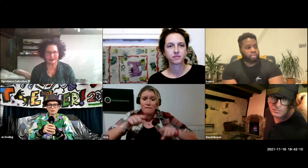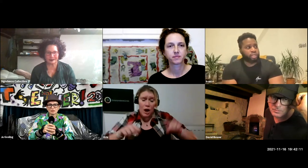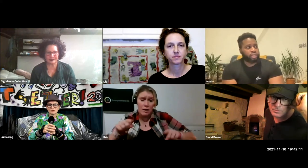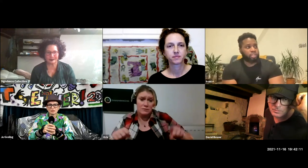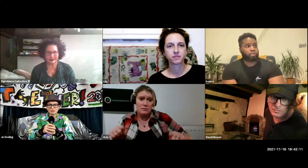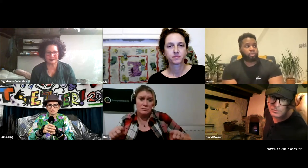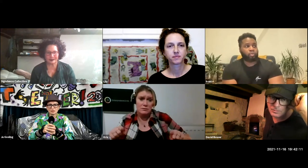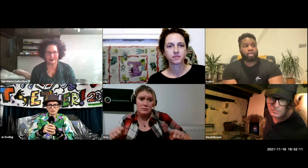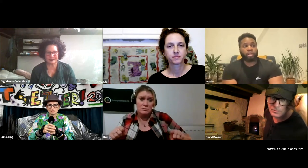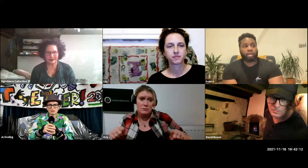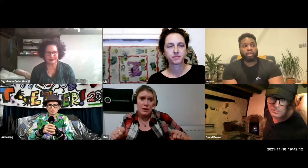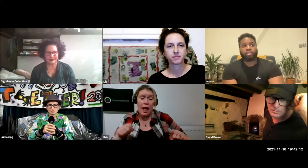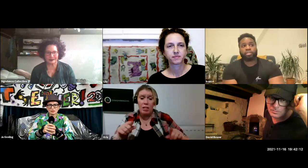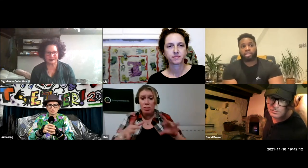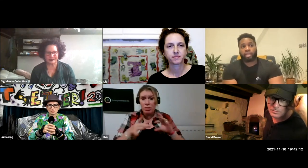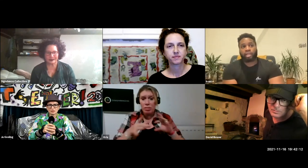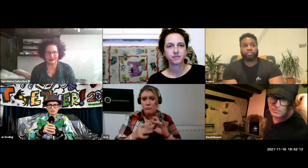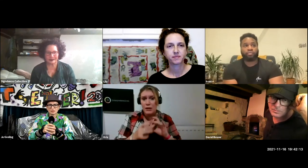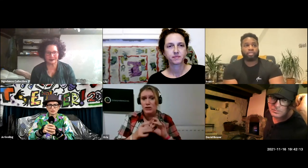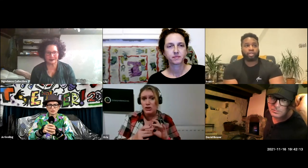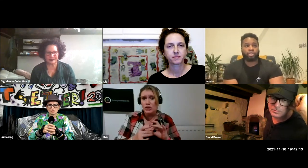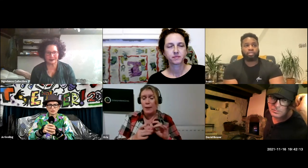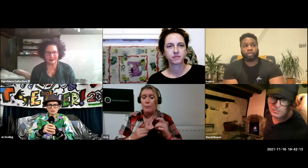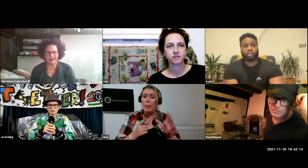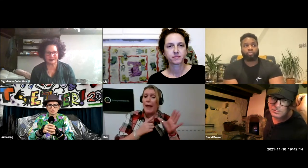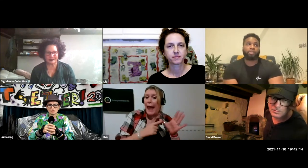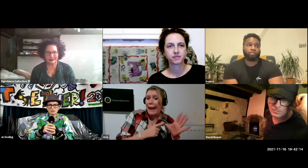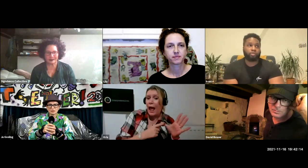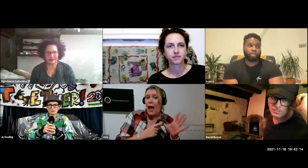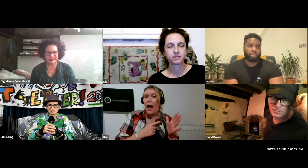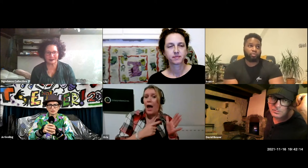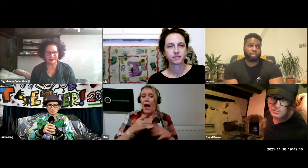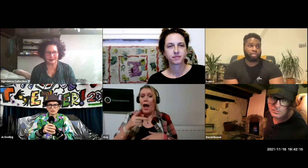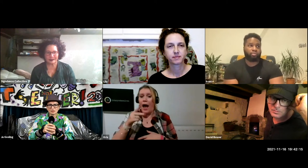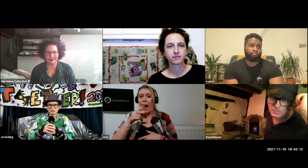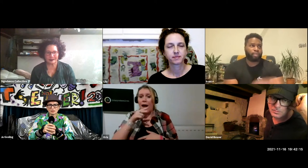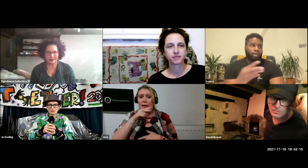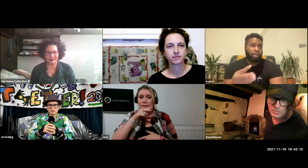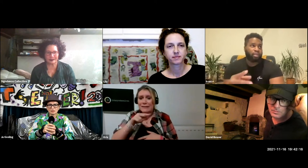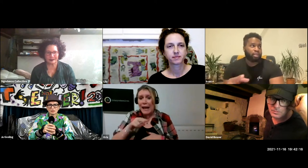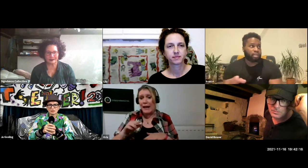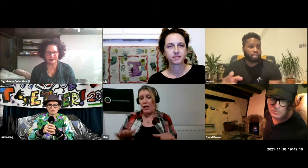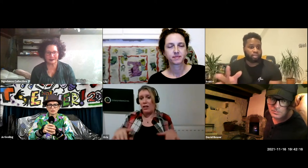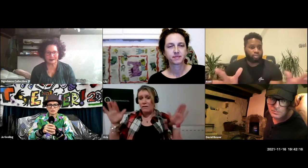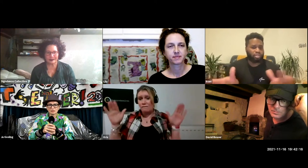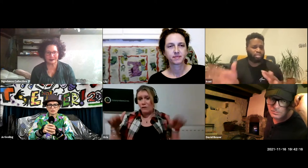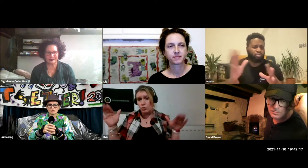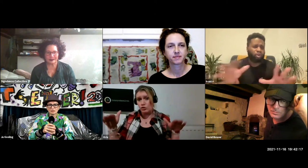The work is beautiful. As always as well. It is a real insight into how the work